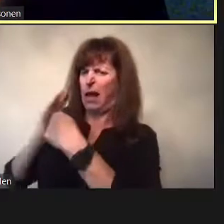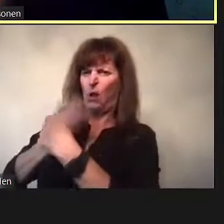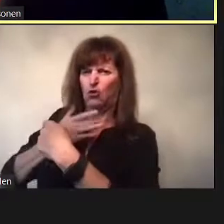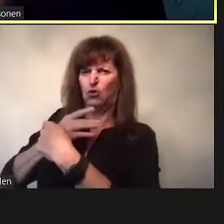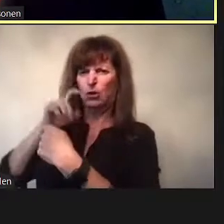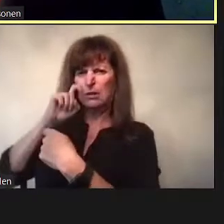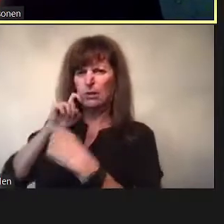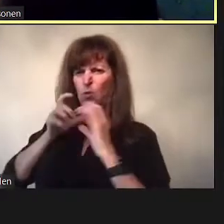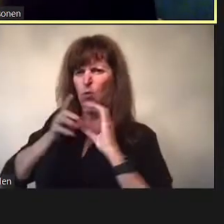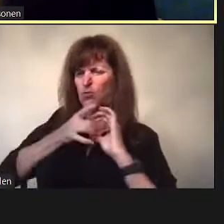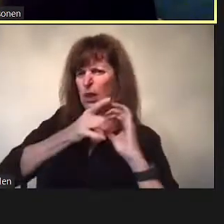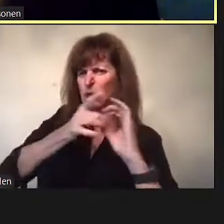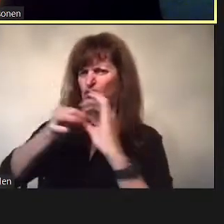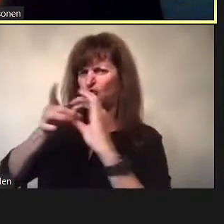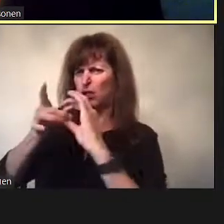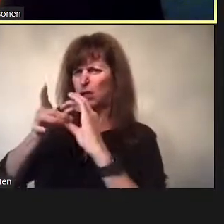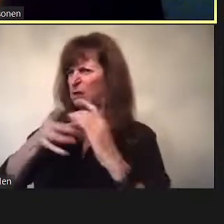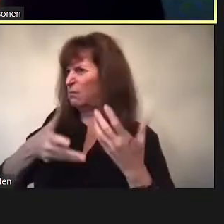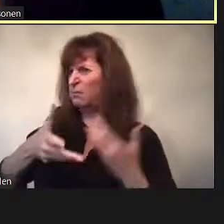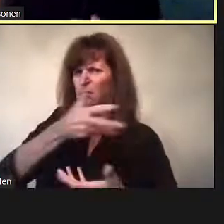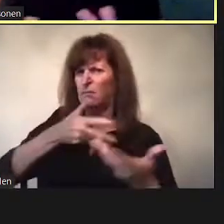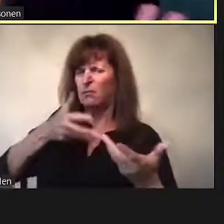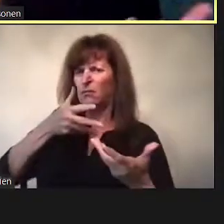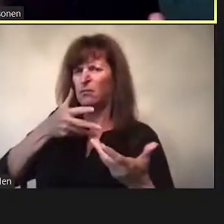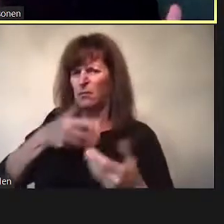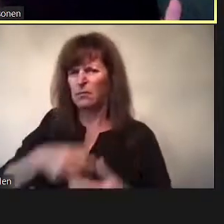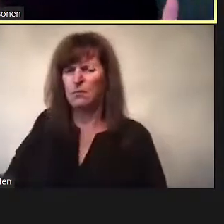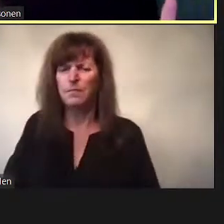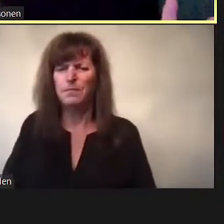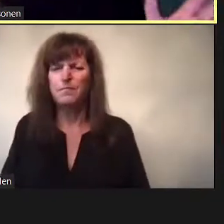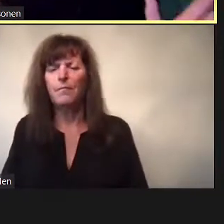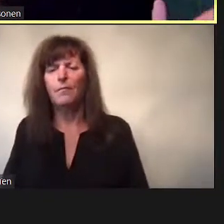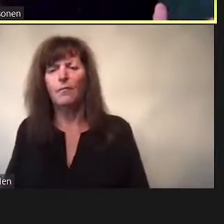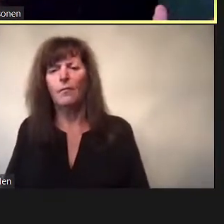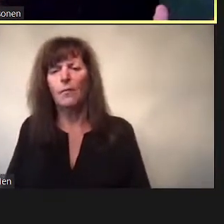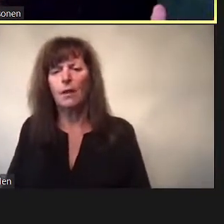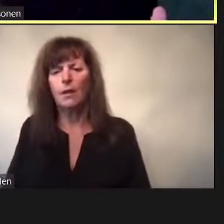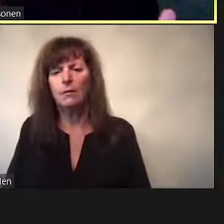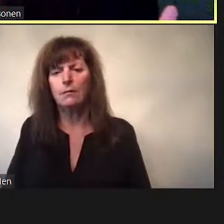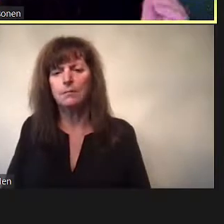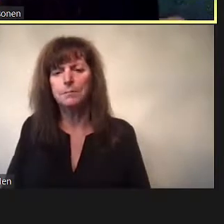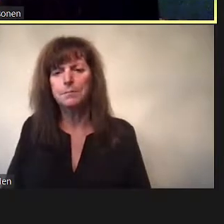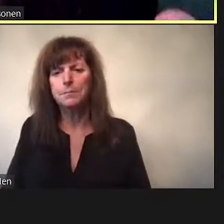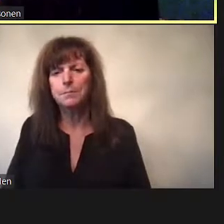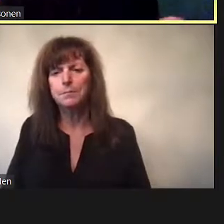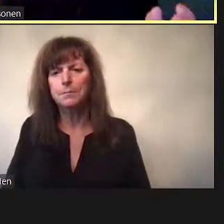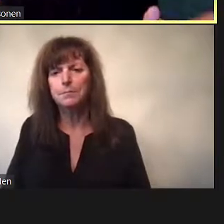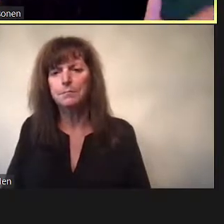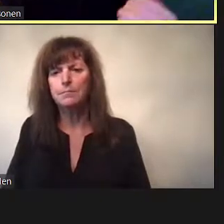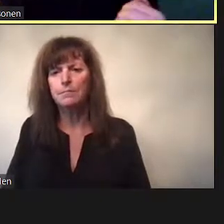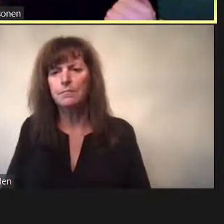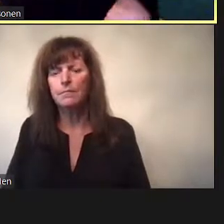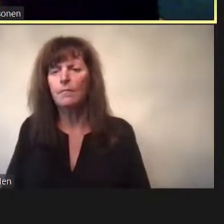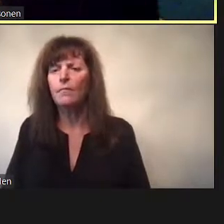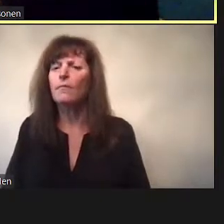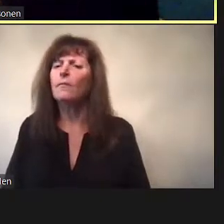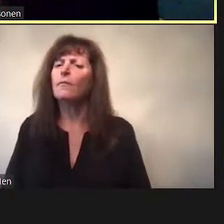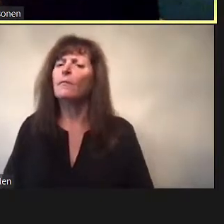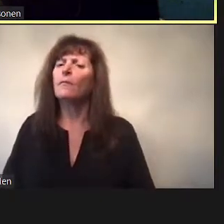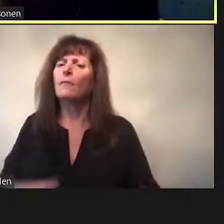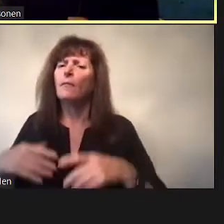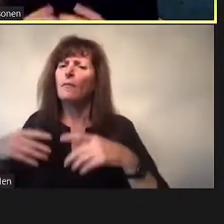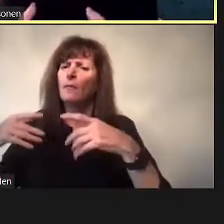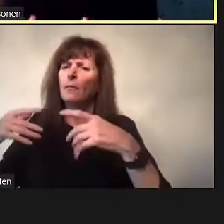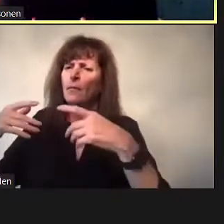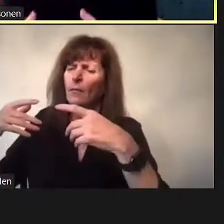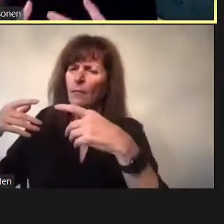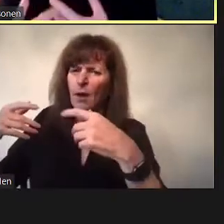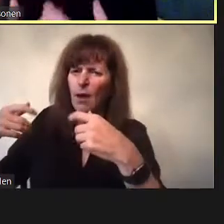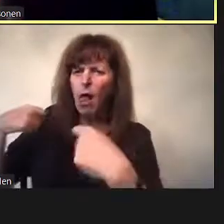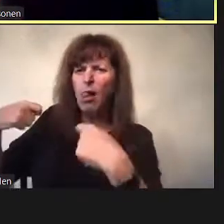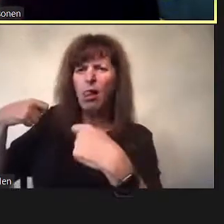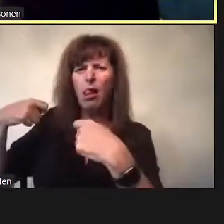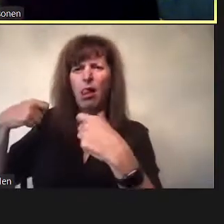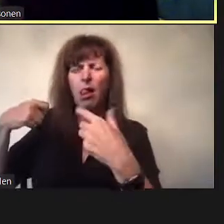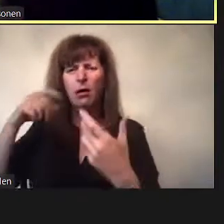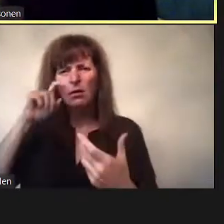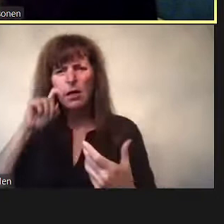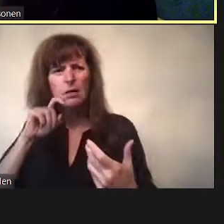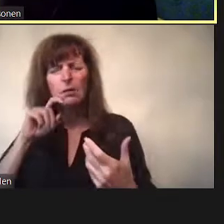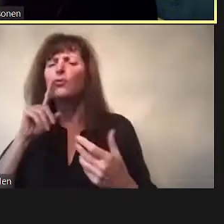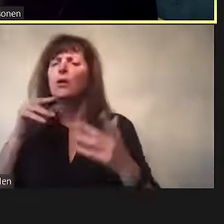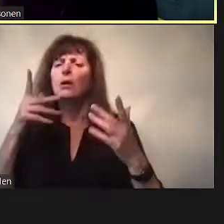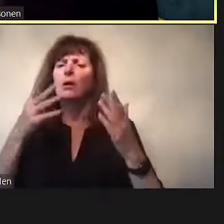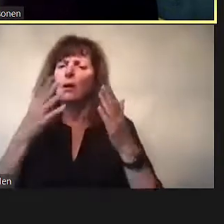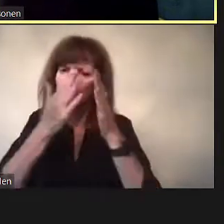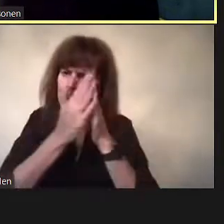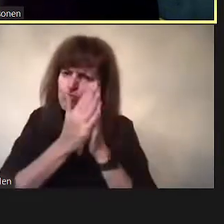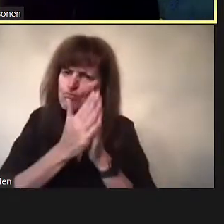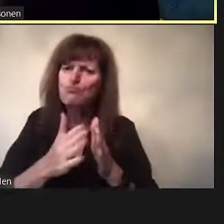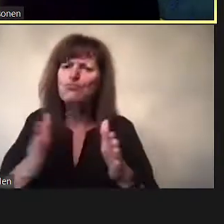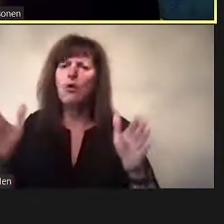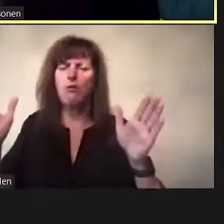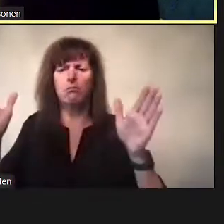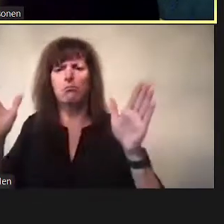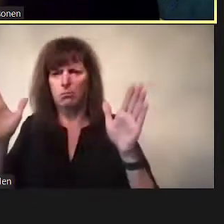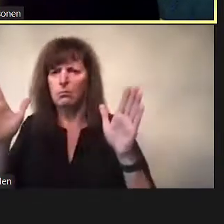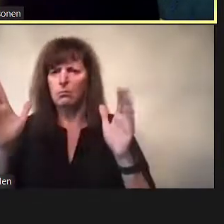Facebook, with the pandemic, has gone up to 2.8 billion users globally.